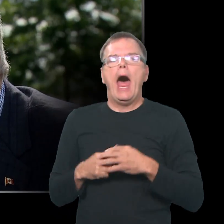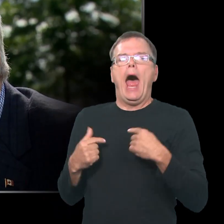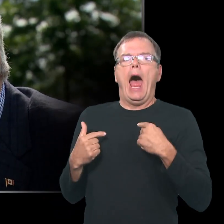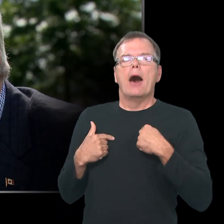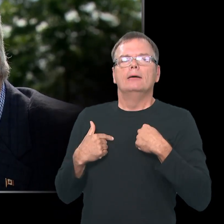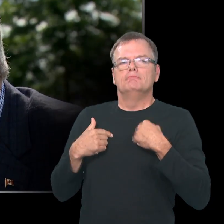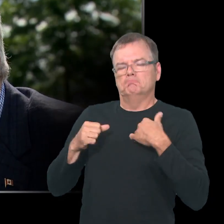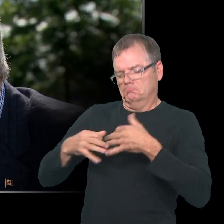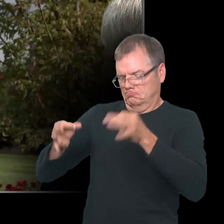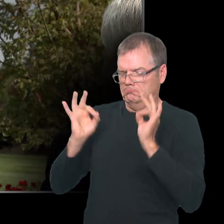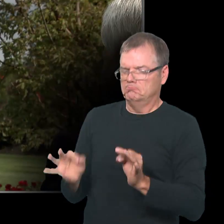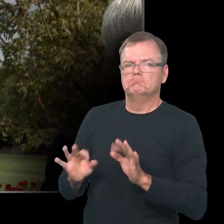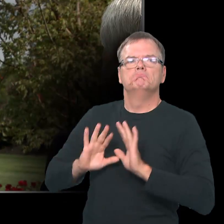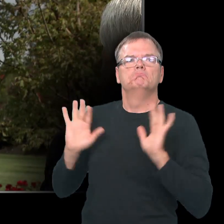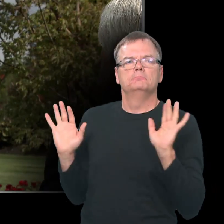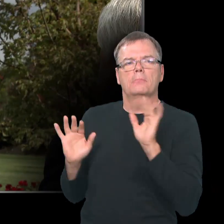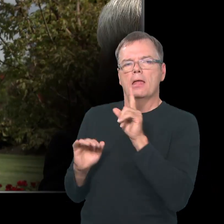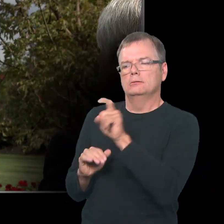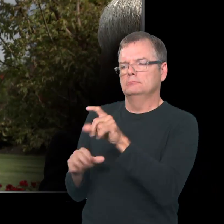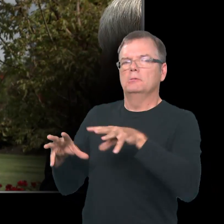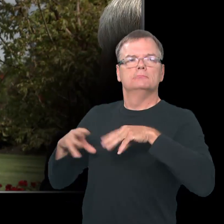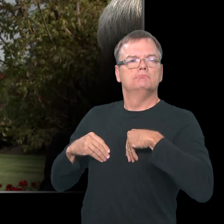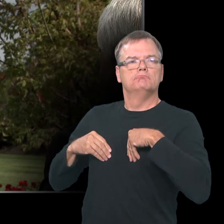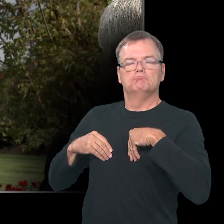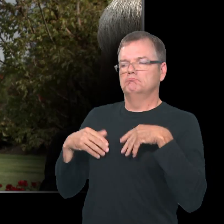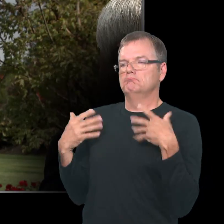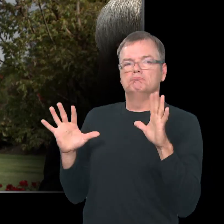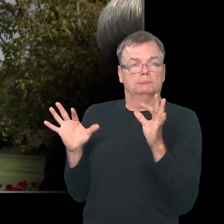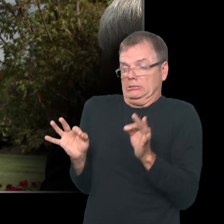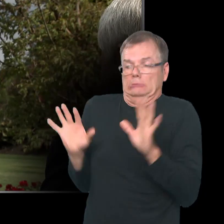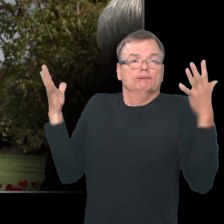Mr. Wright accepted that decision.